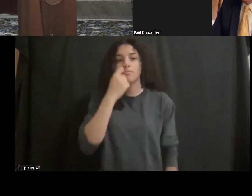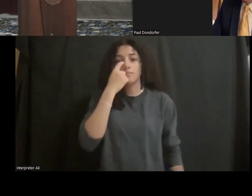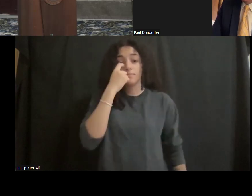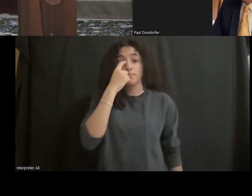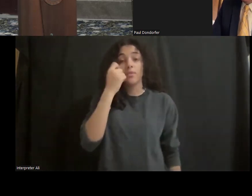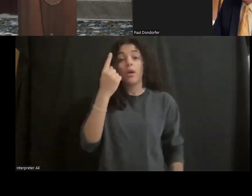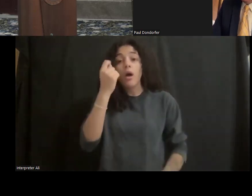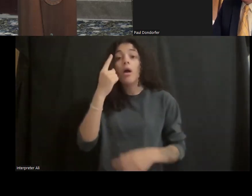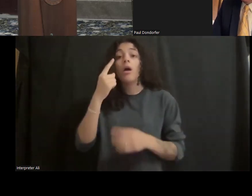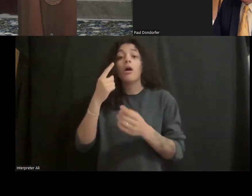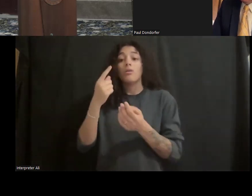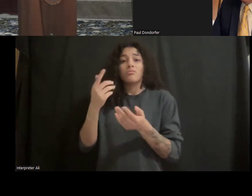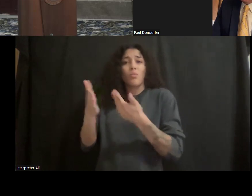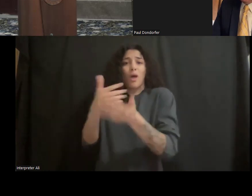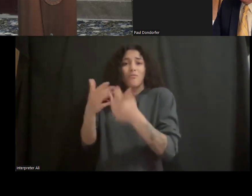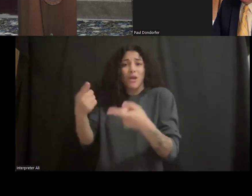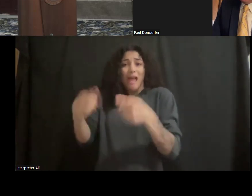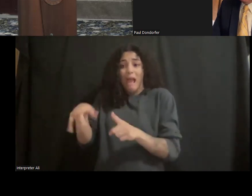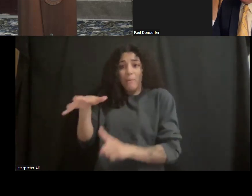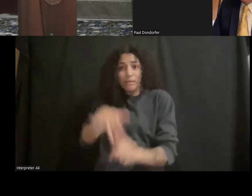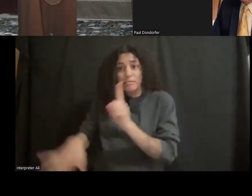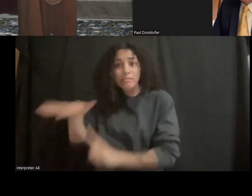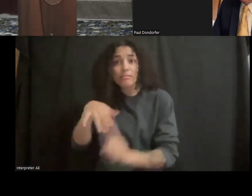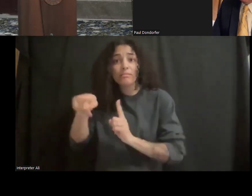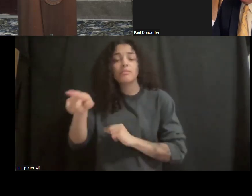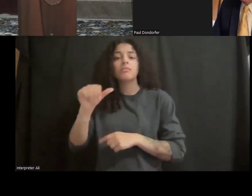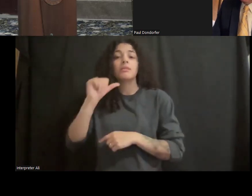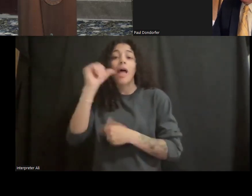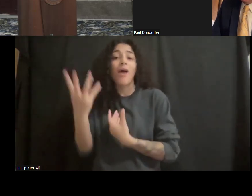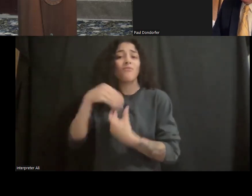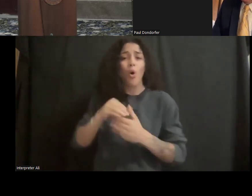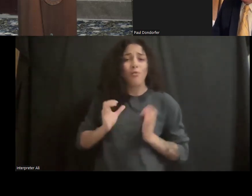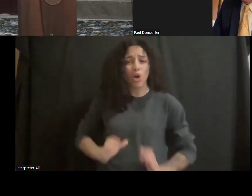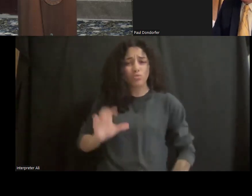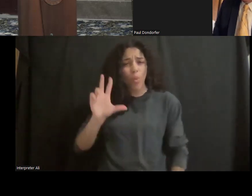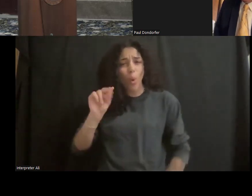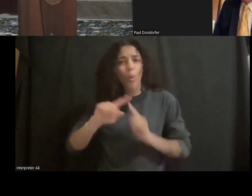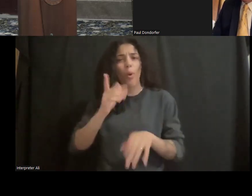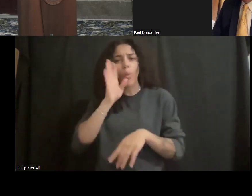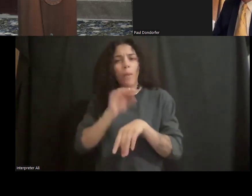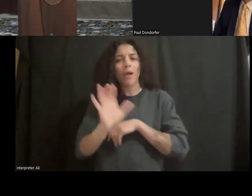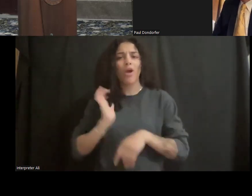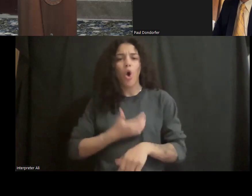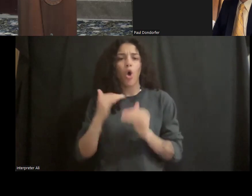our clients it directly affects our co-workers Um we're looking for clearly defined safe spaces in